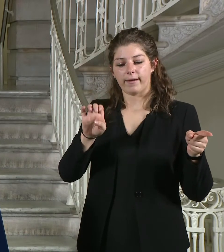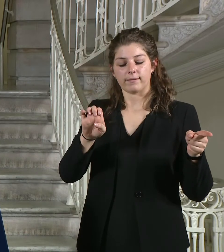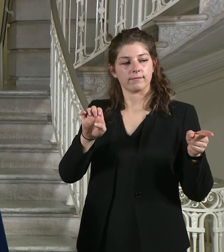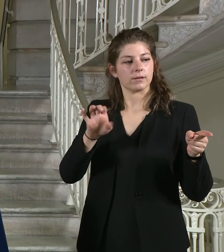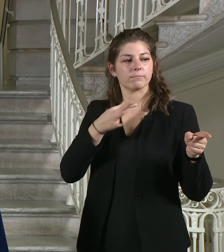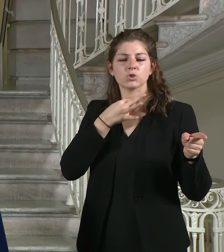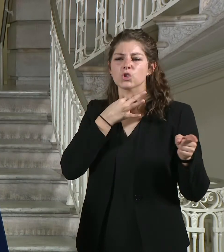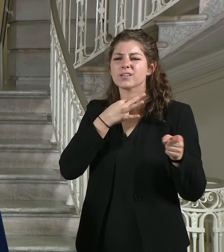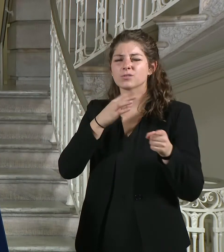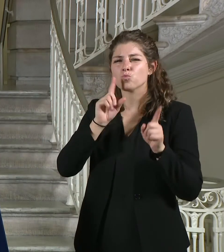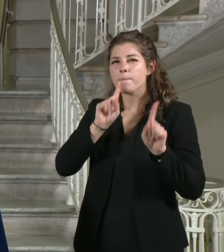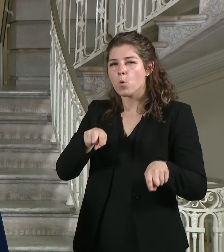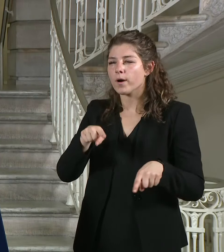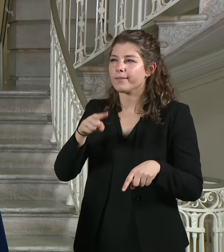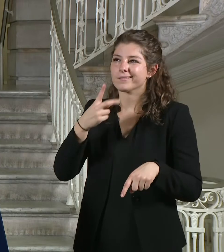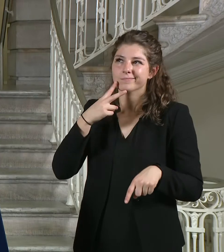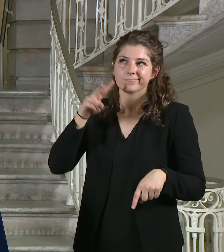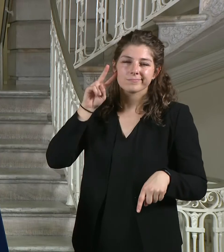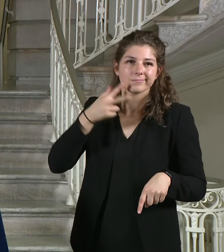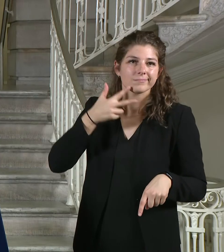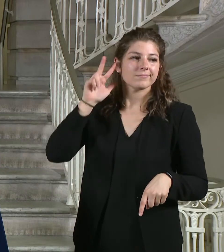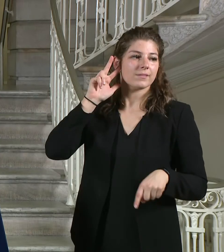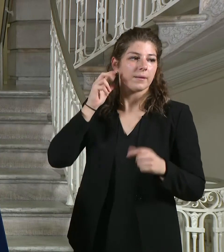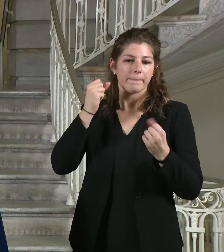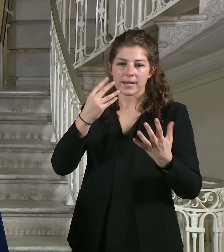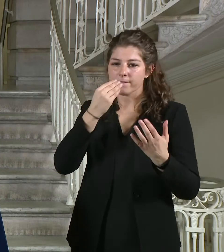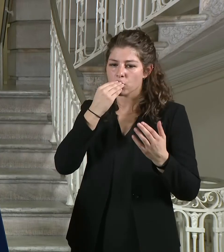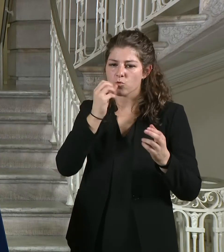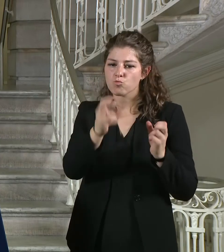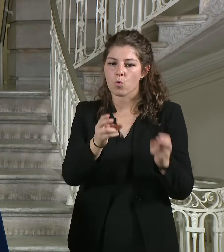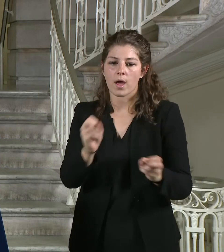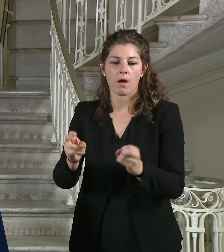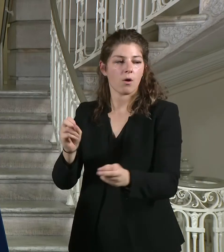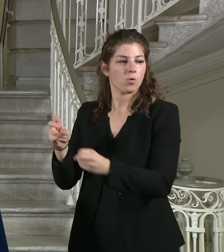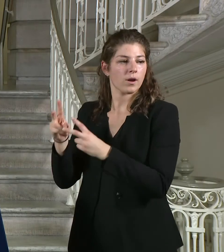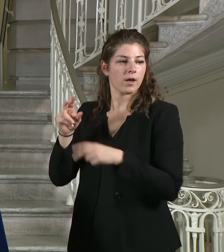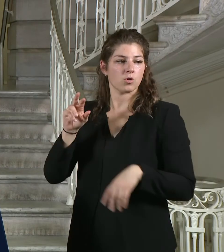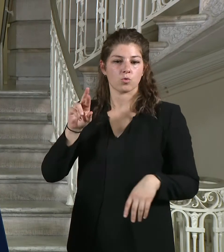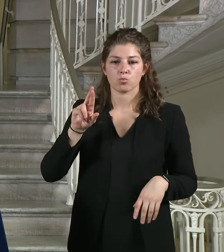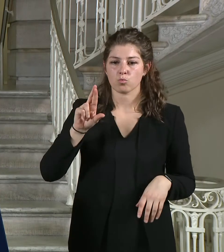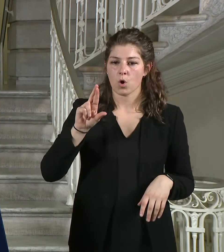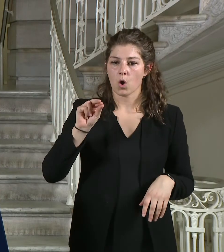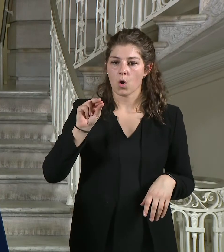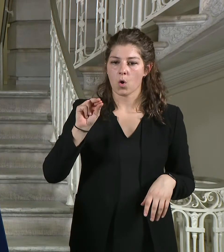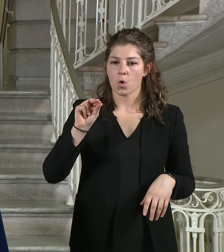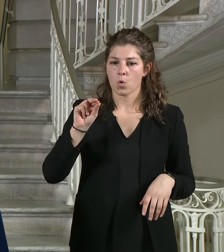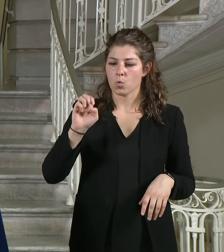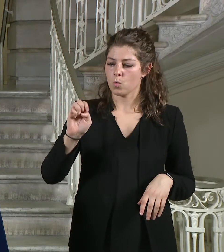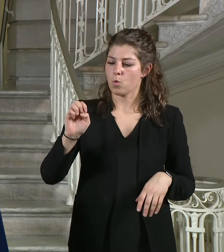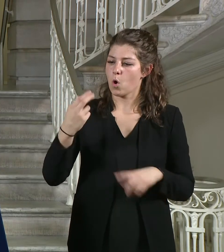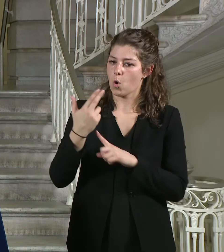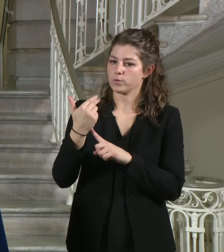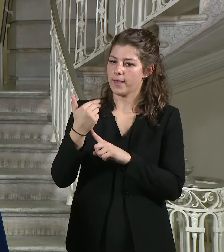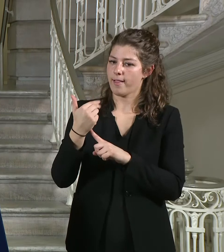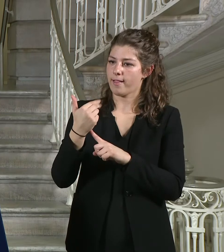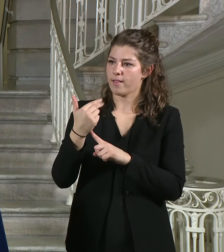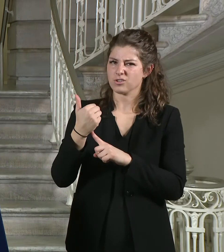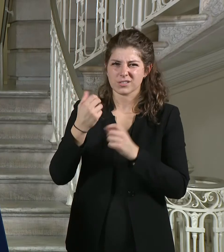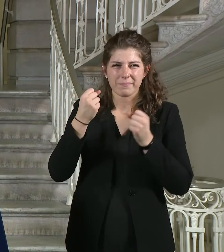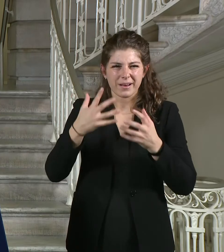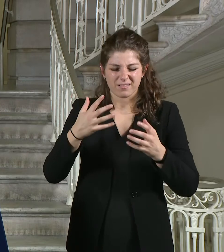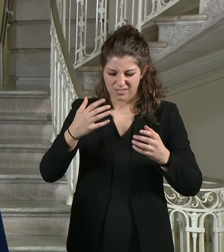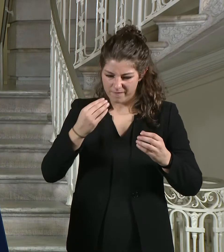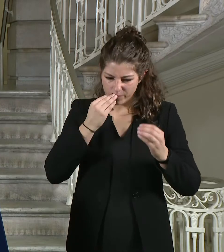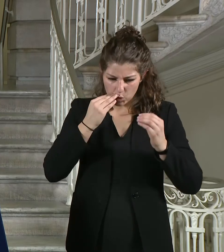FOOTING.